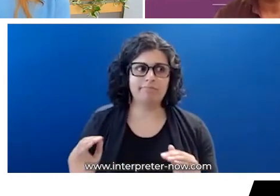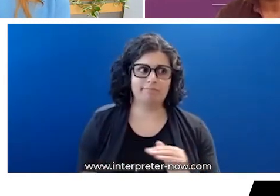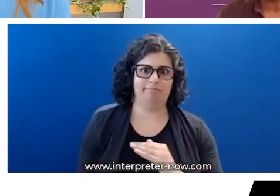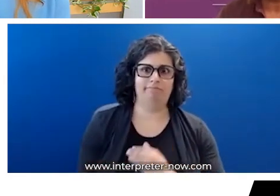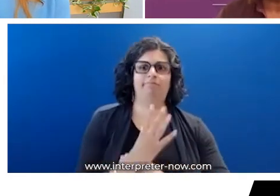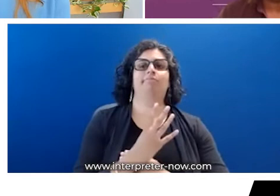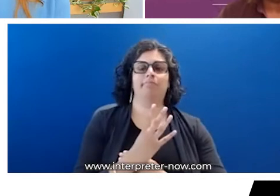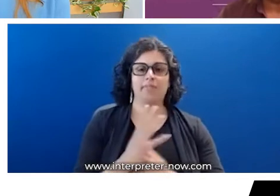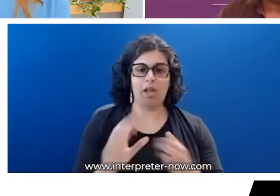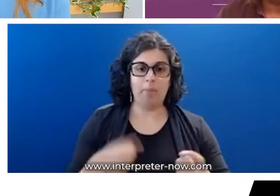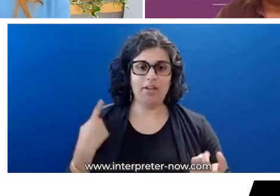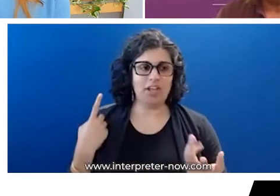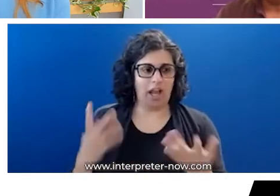I show up to the world today.